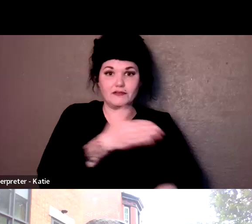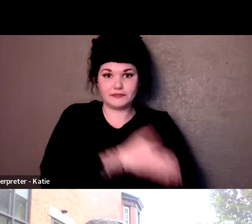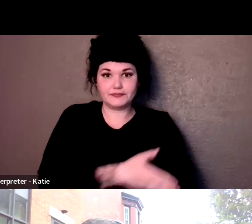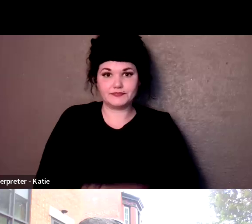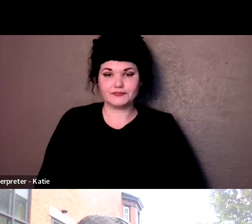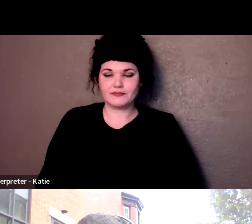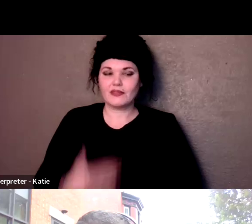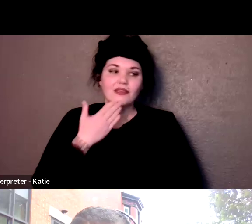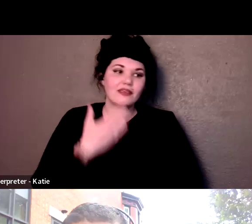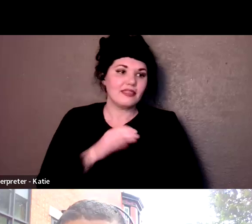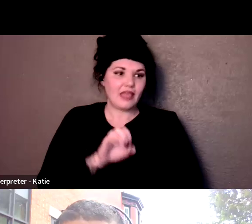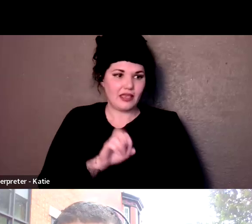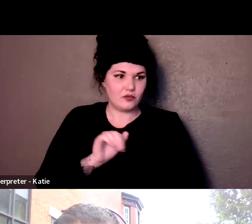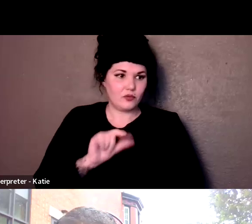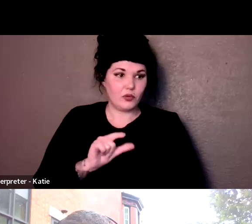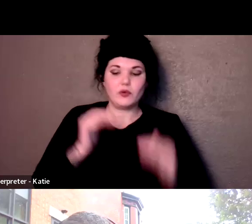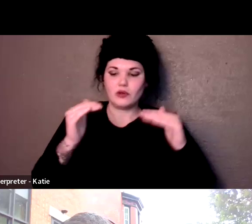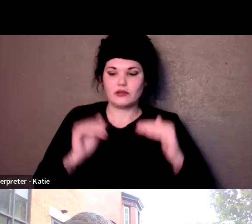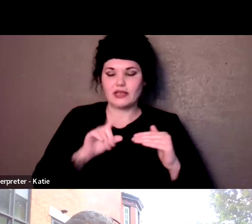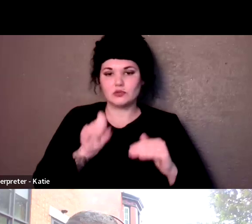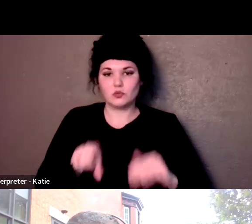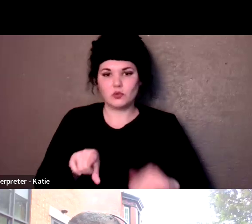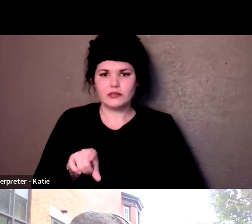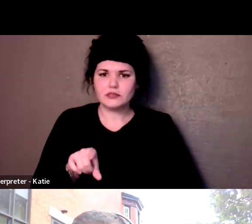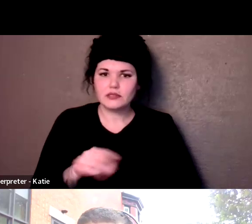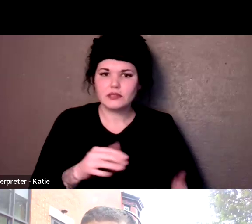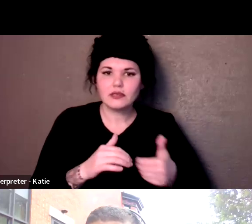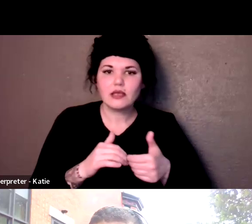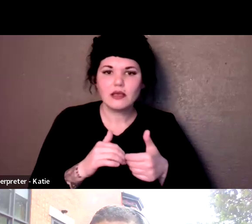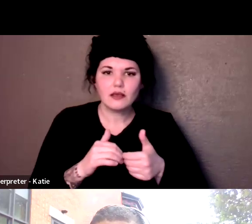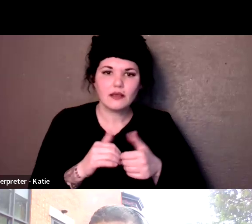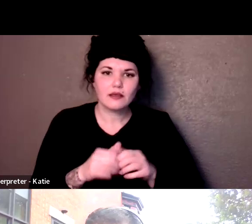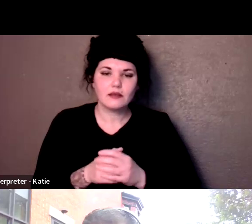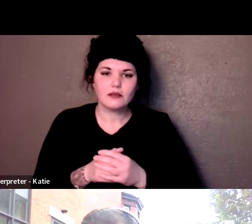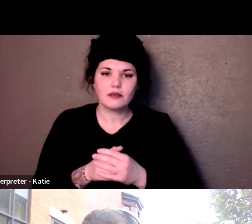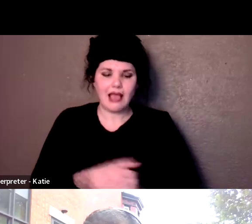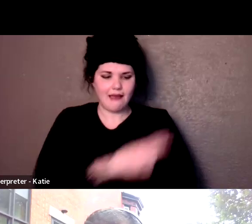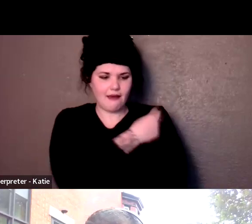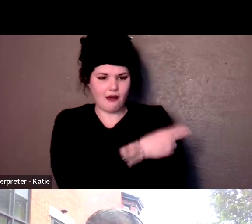now. So, our next question is from Tom. "How are the closures of hospitals and clinics affecting mental